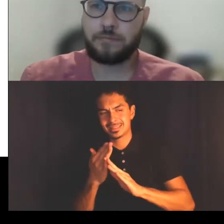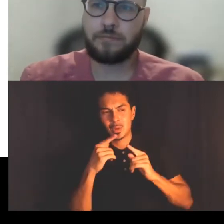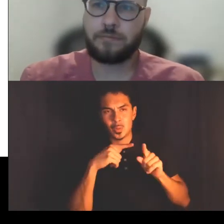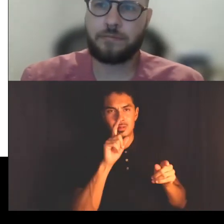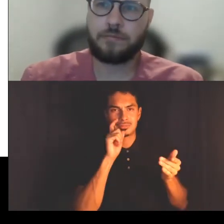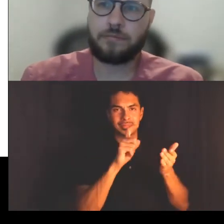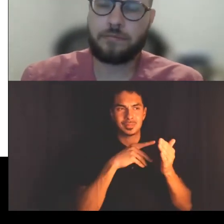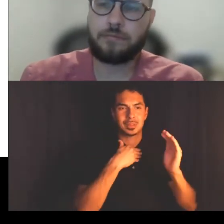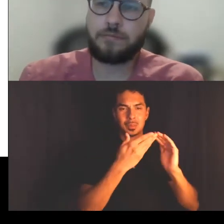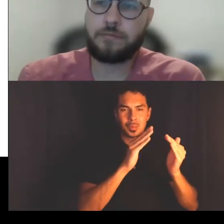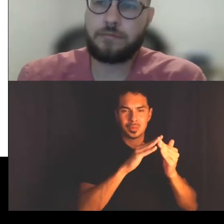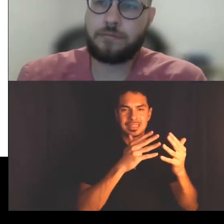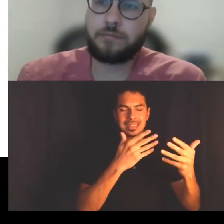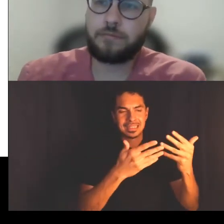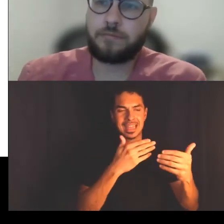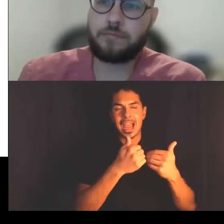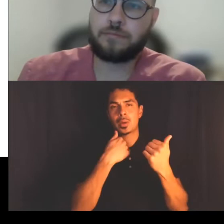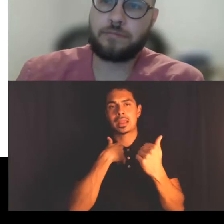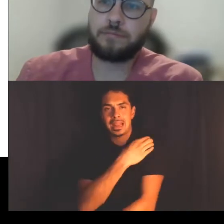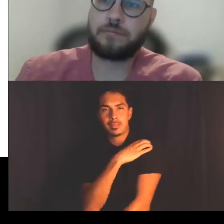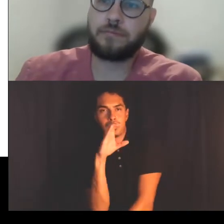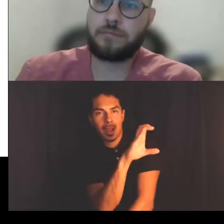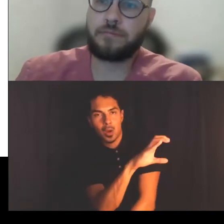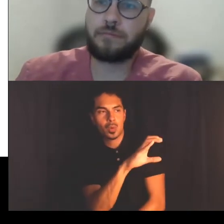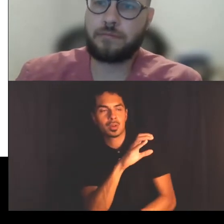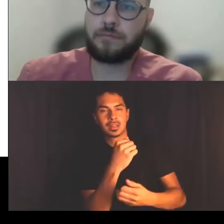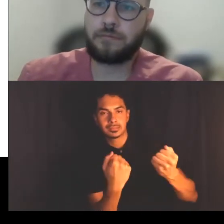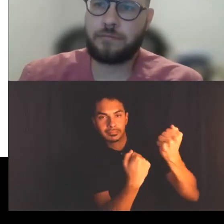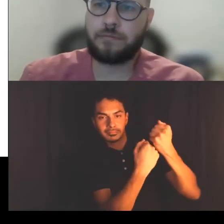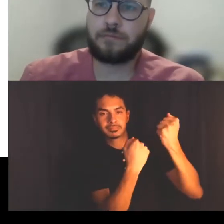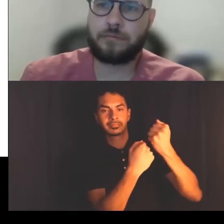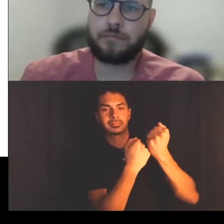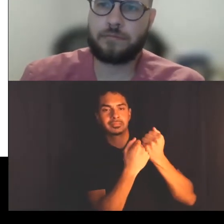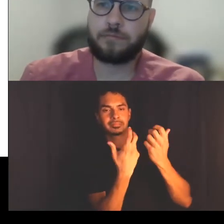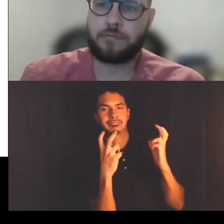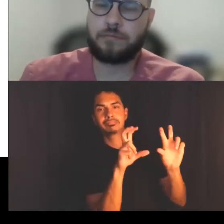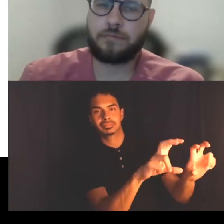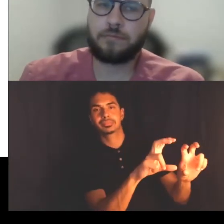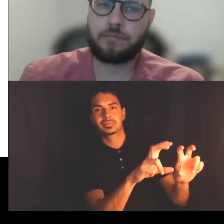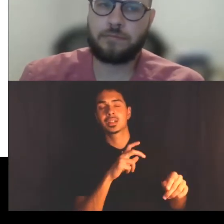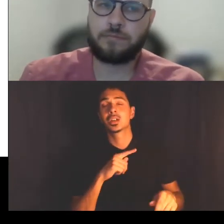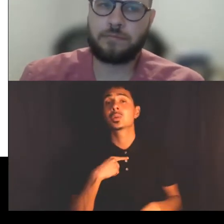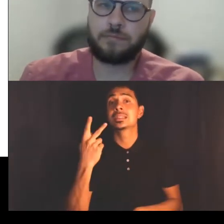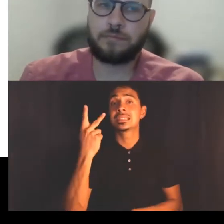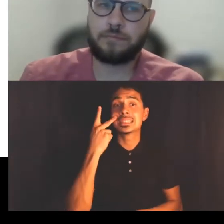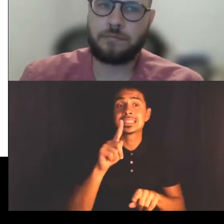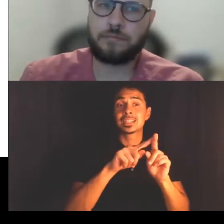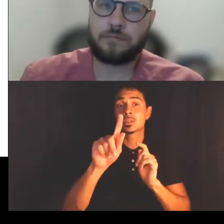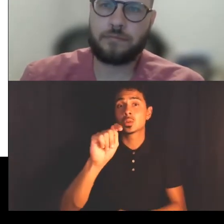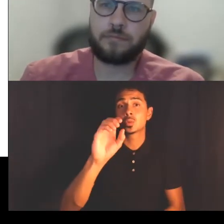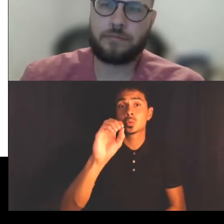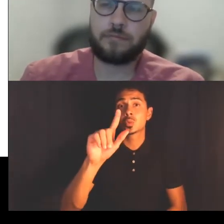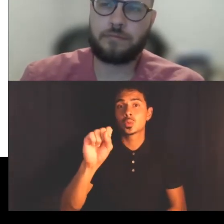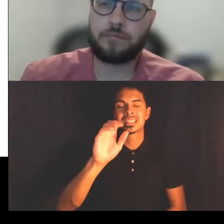for this stuff so we can be proactive. We're also seeing different tools being used that have never been used before.